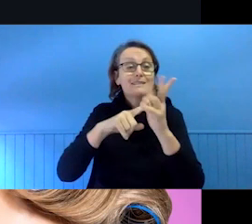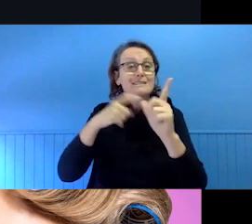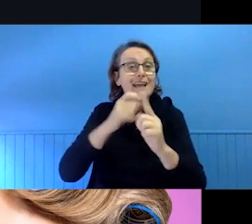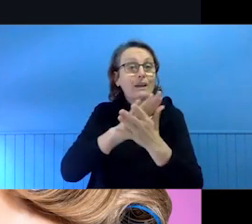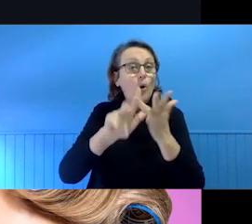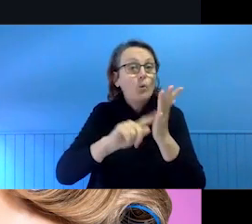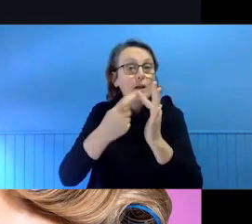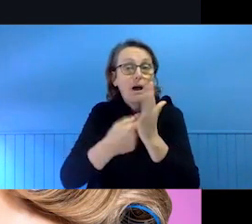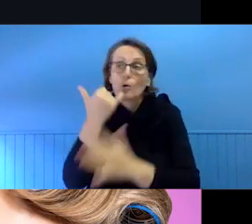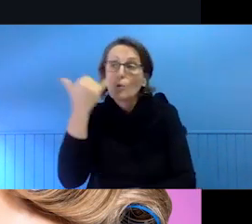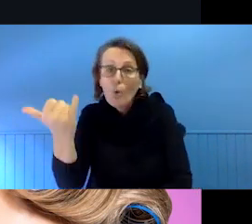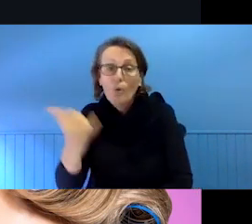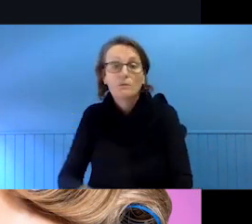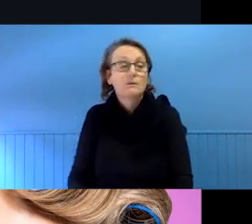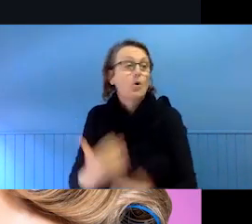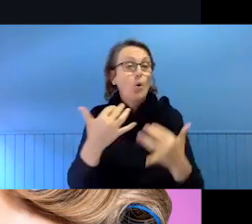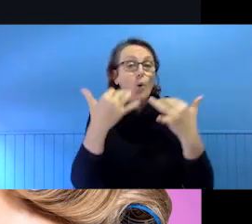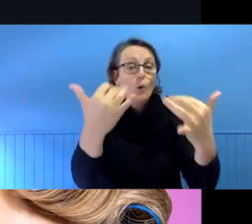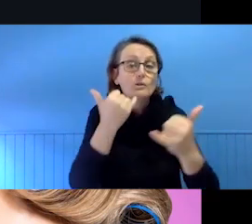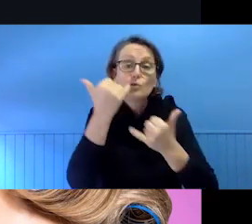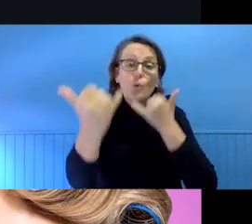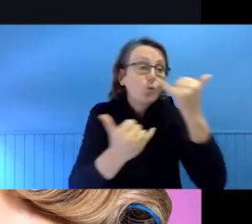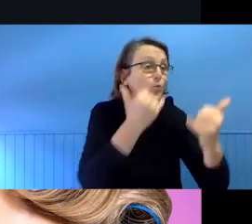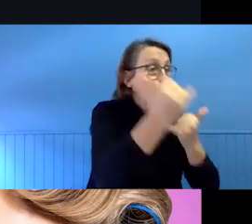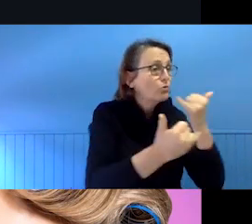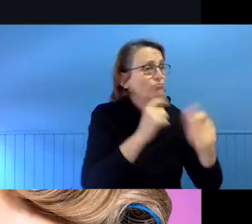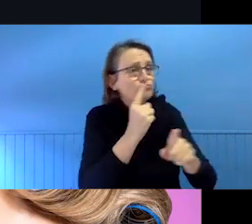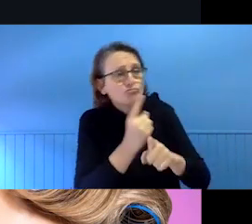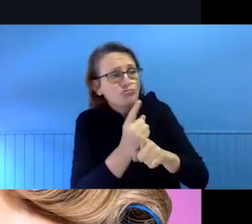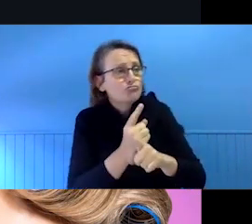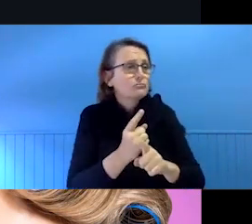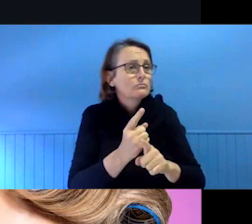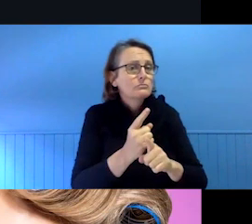a selection of audience members, talk to them about what they saw,